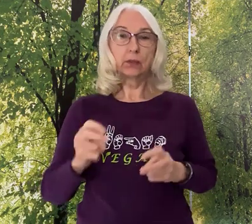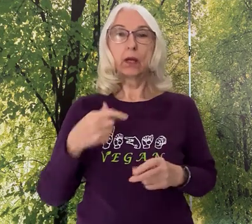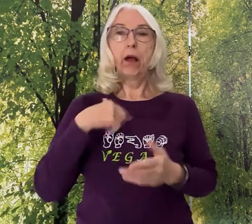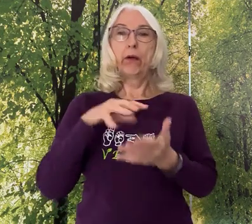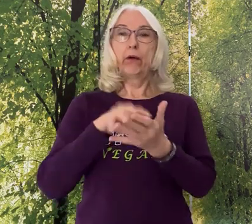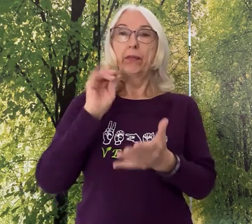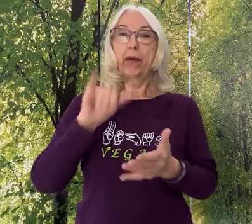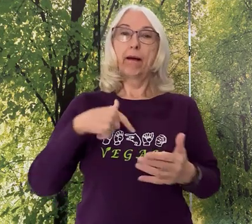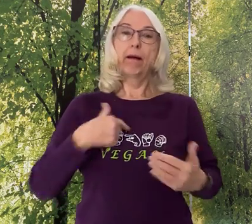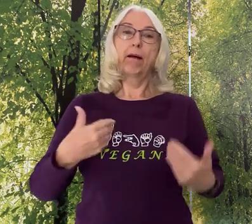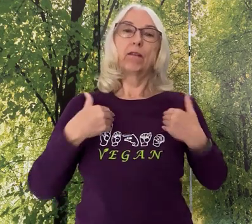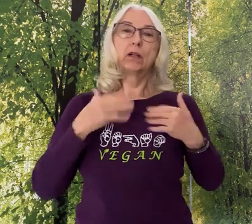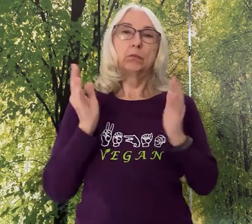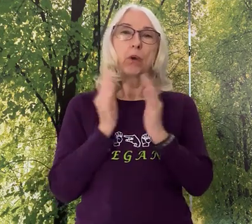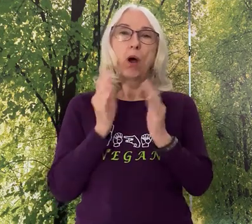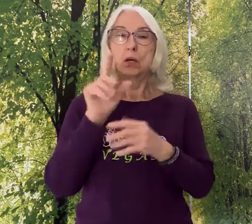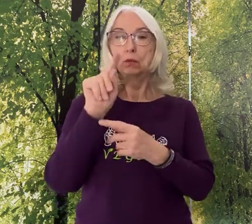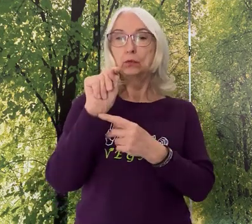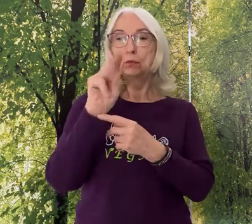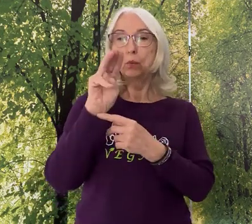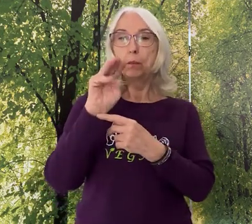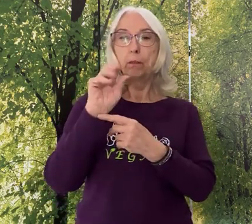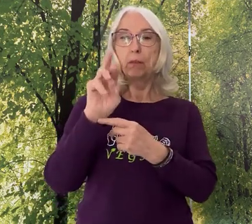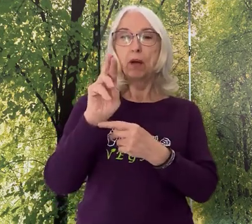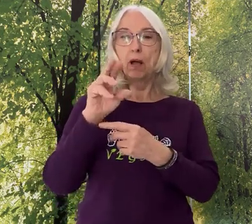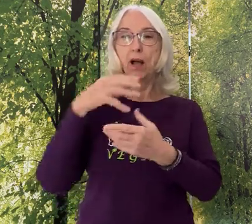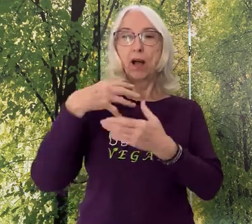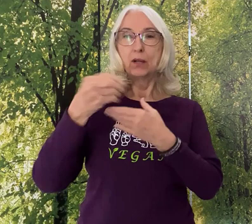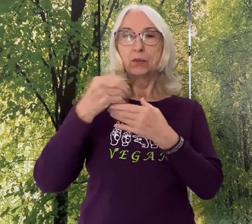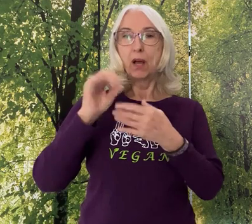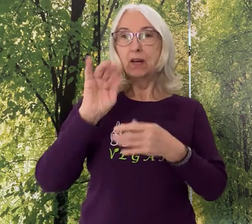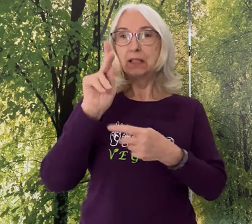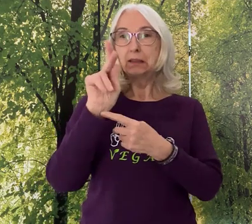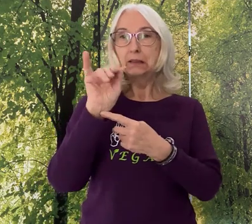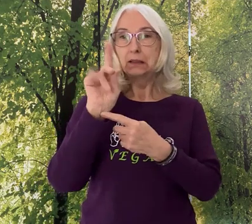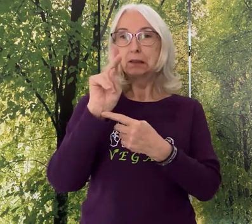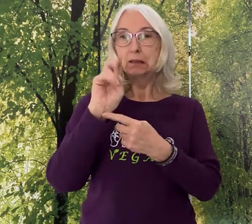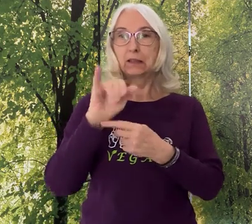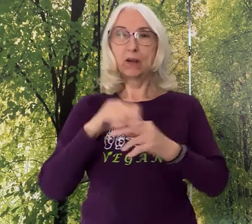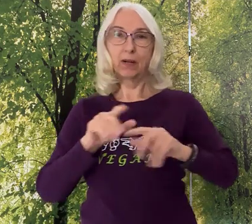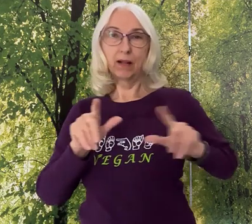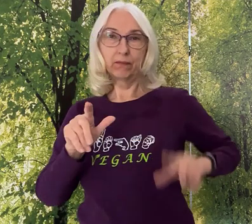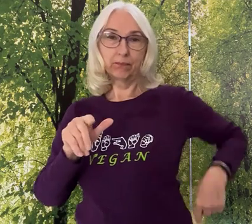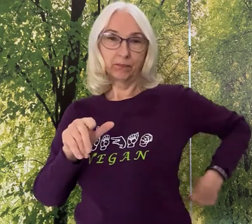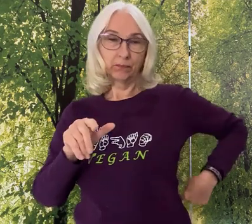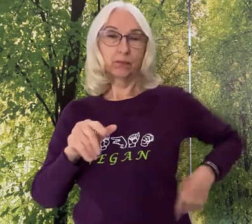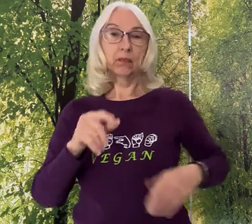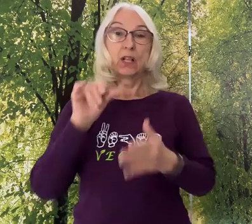I learned that I had a small tumor outside my left kidney.